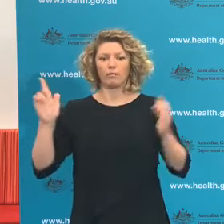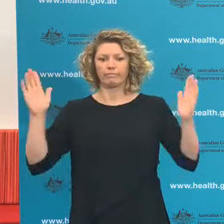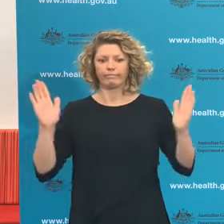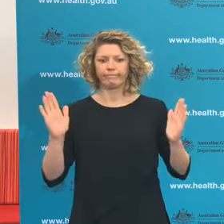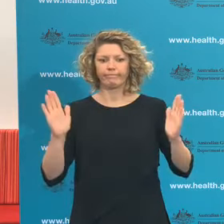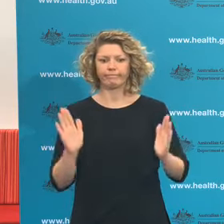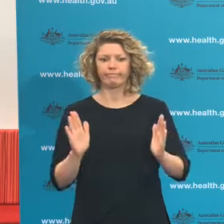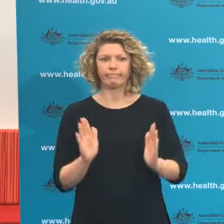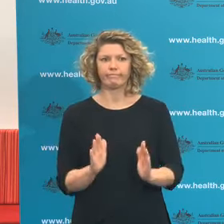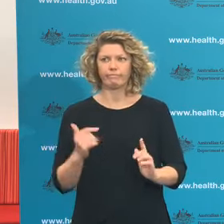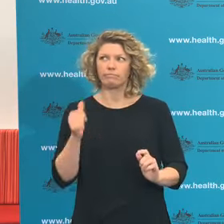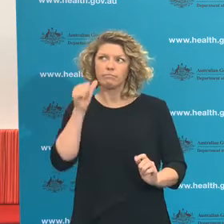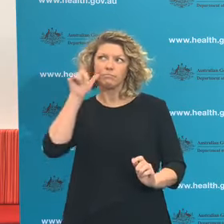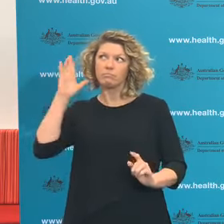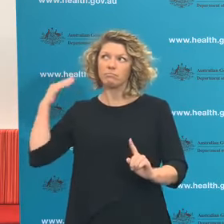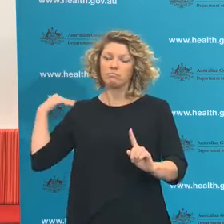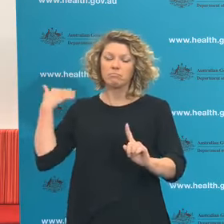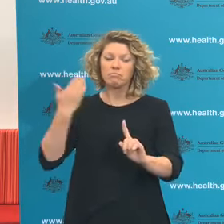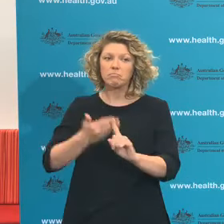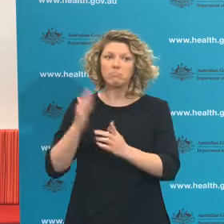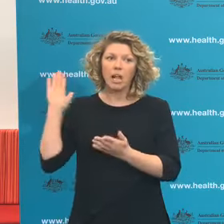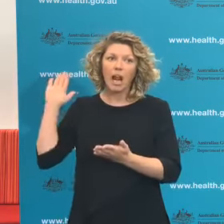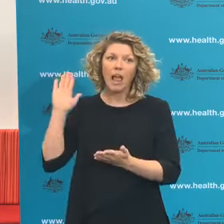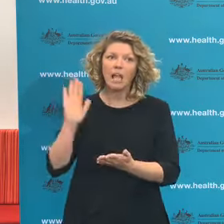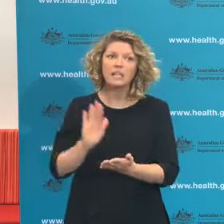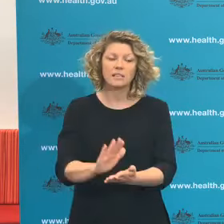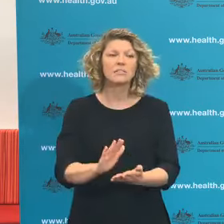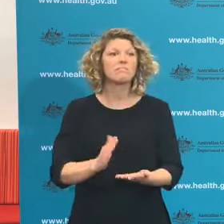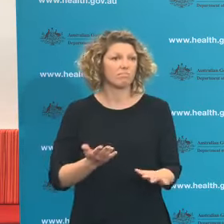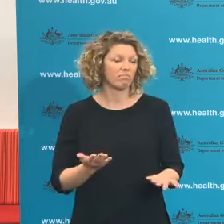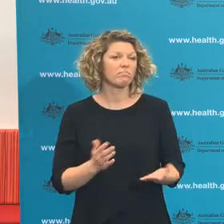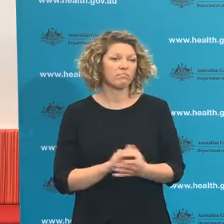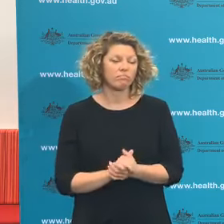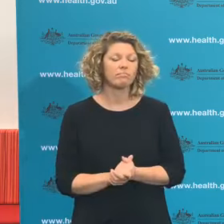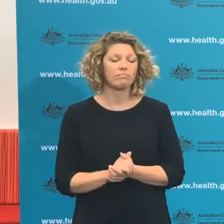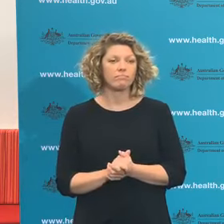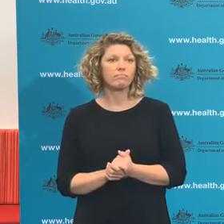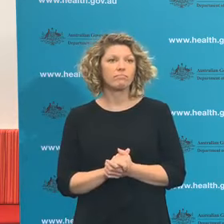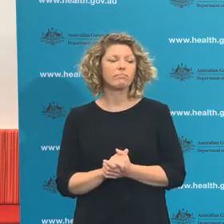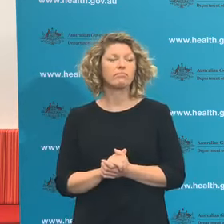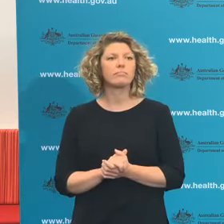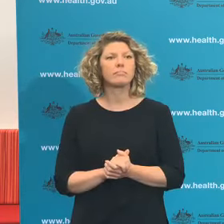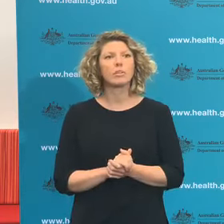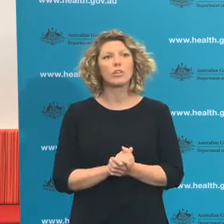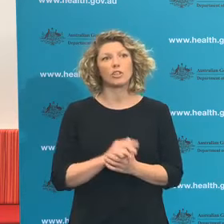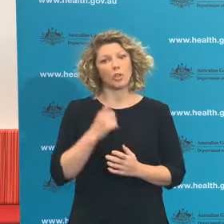continues. So, over the last week we've certainly seen daily numbers that were